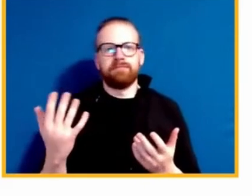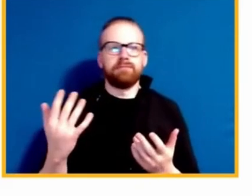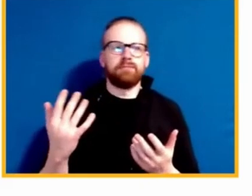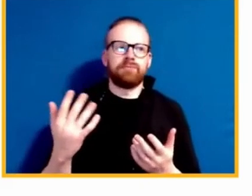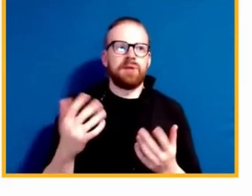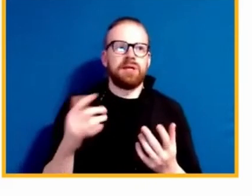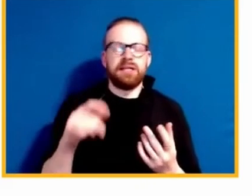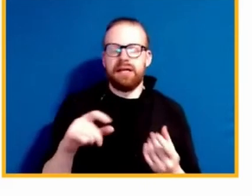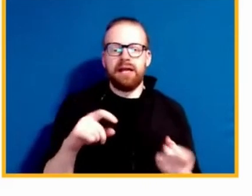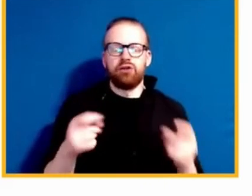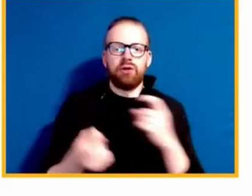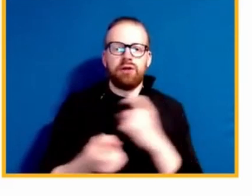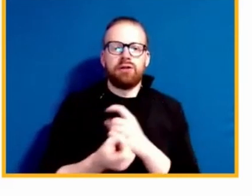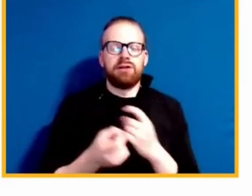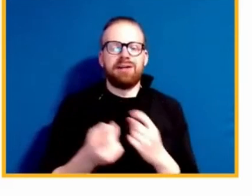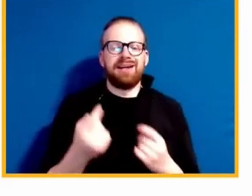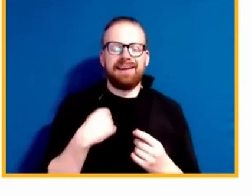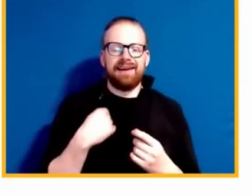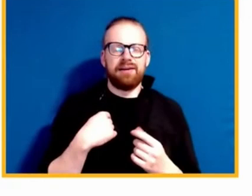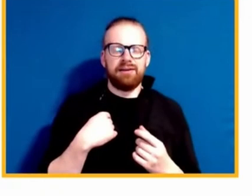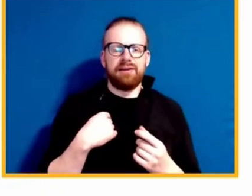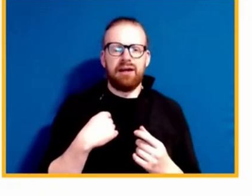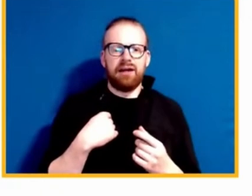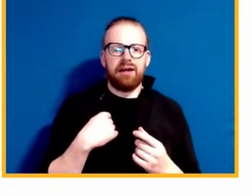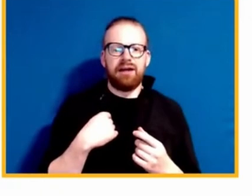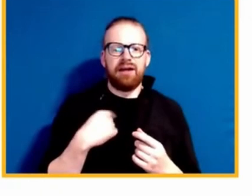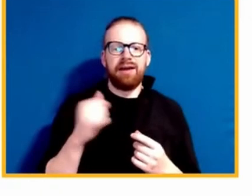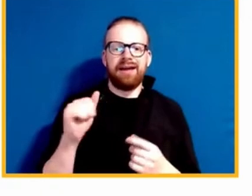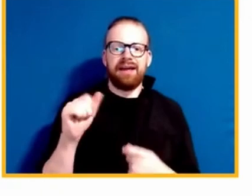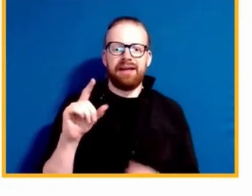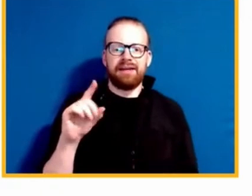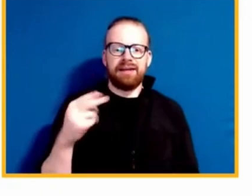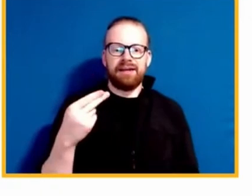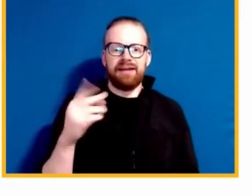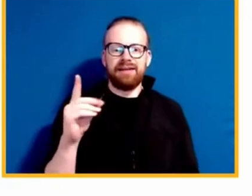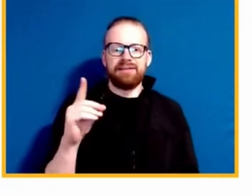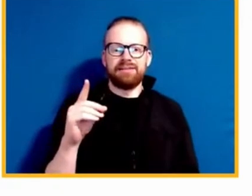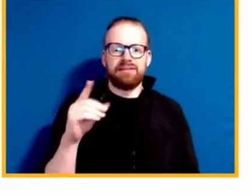The transitions. I'm gonna be all over the place. ADHD is gonna go at its finest. Okay.